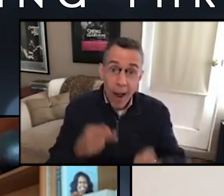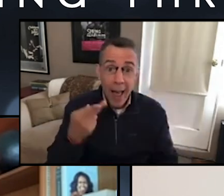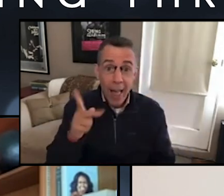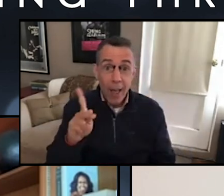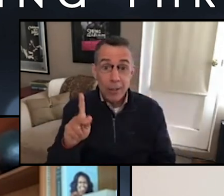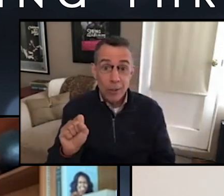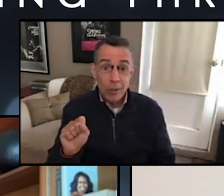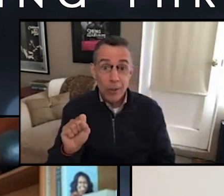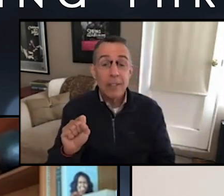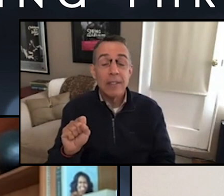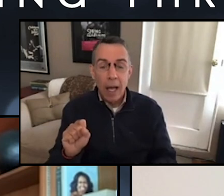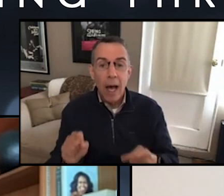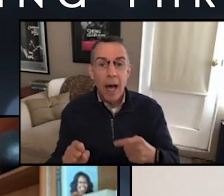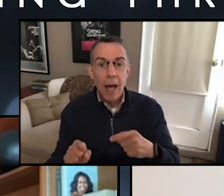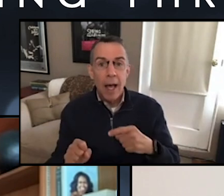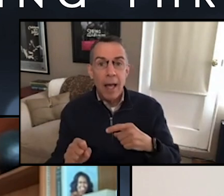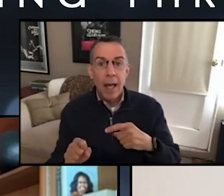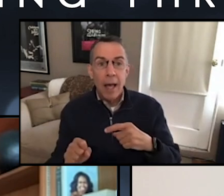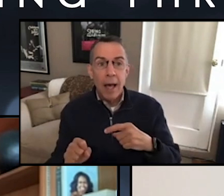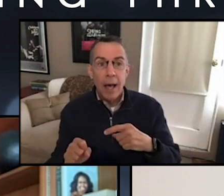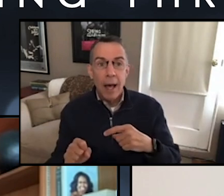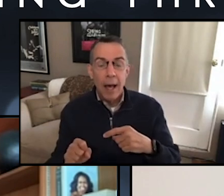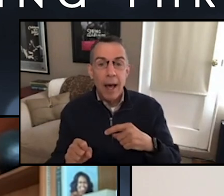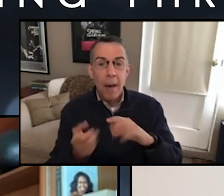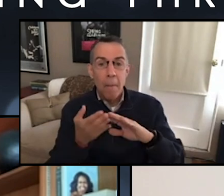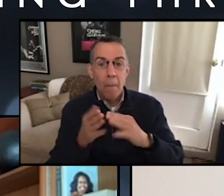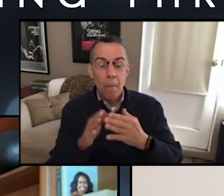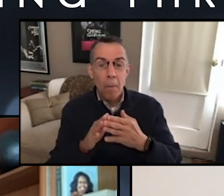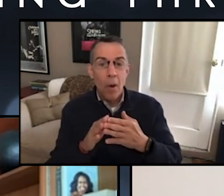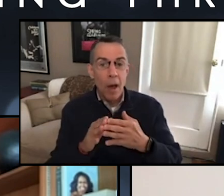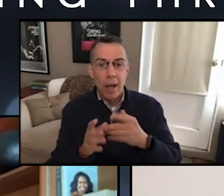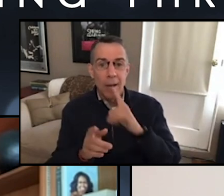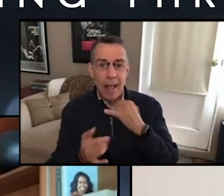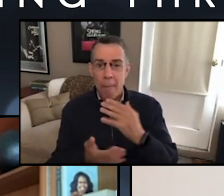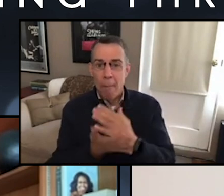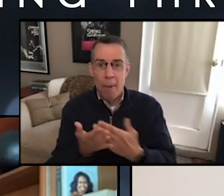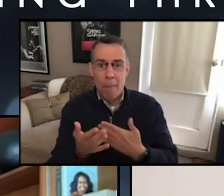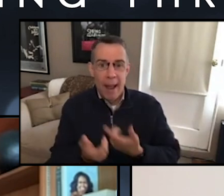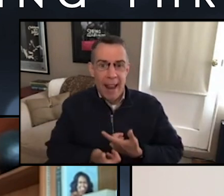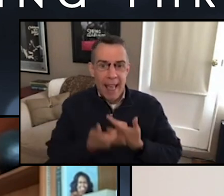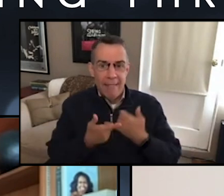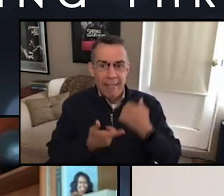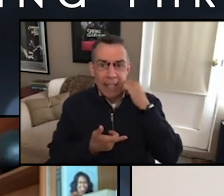years. The community is a daily part of my life as far as: collaborators,